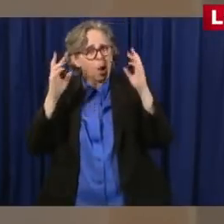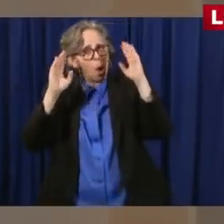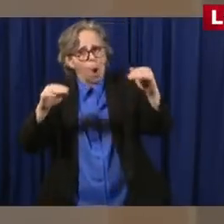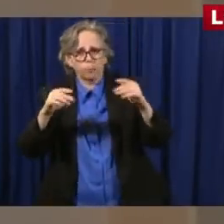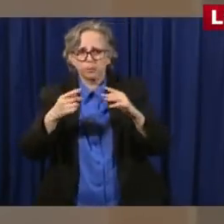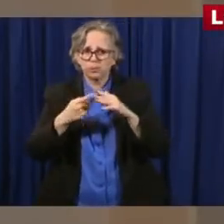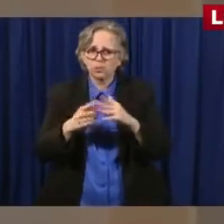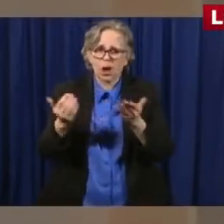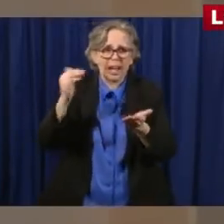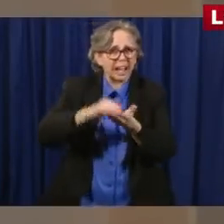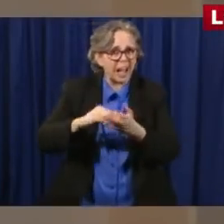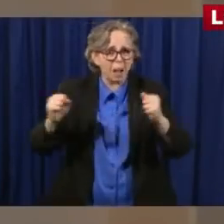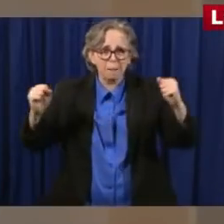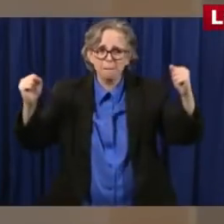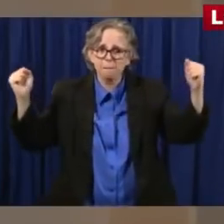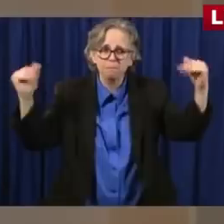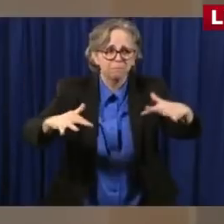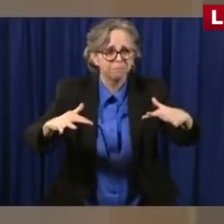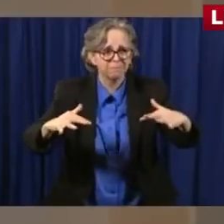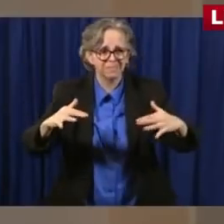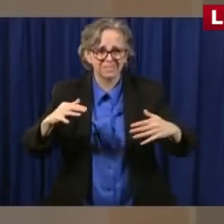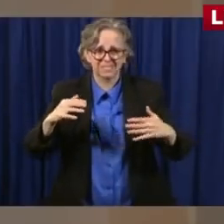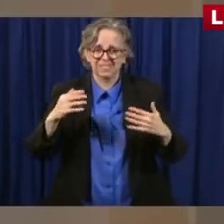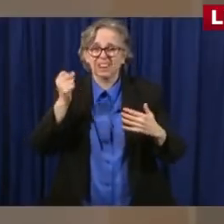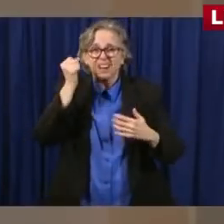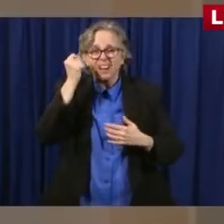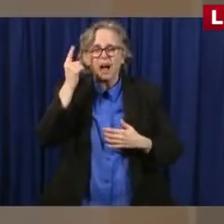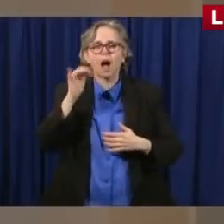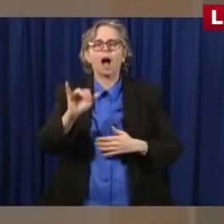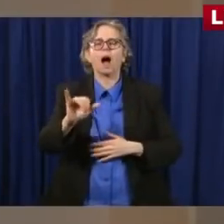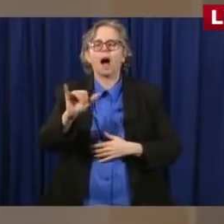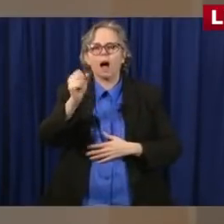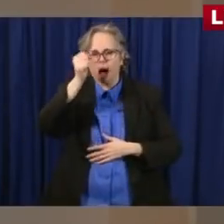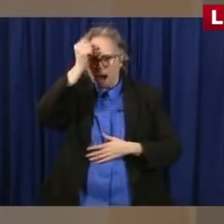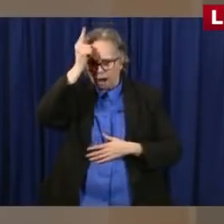LET’S HOPE WE ARE ABLE TO RESTART THIS AS SOON AS POSSIBLE.